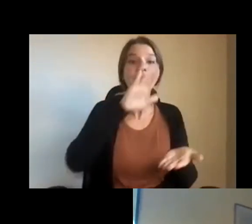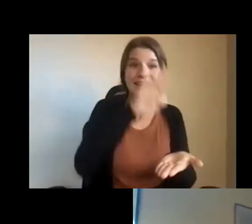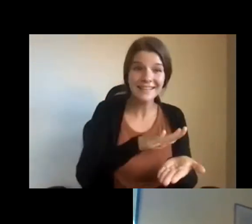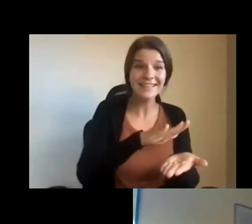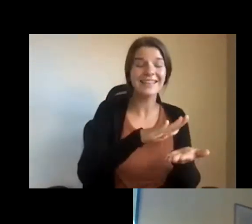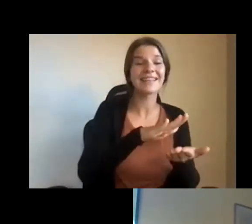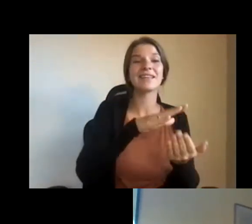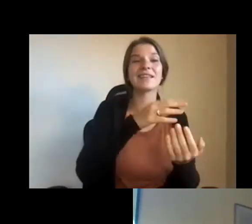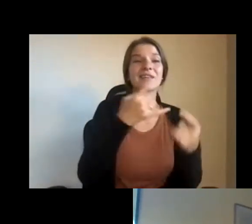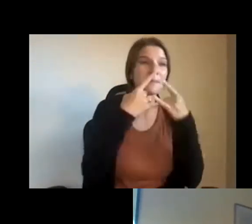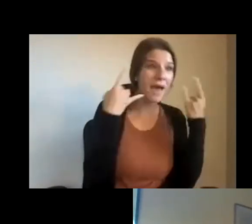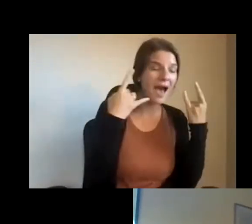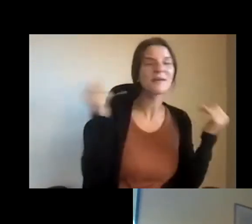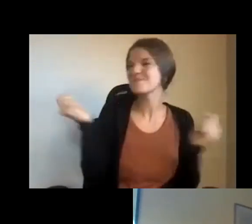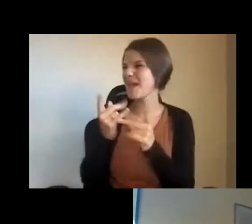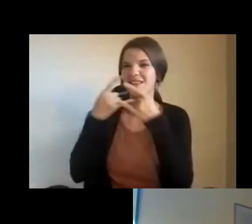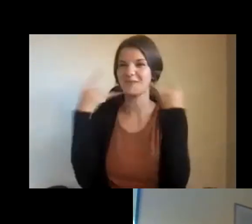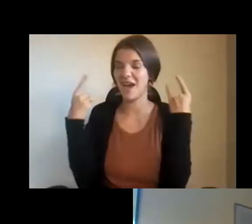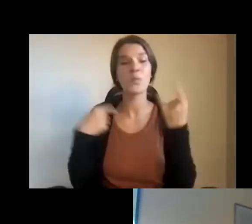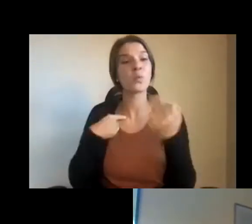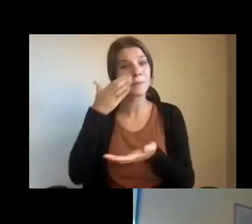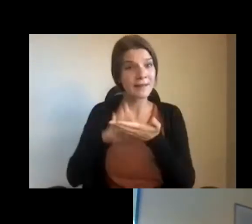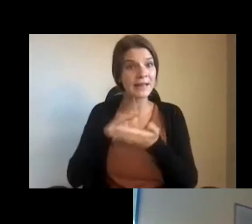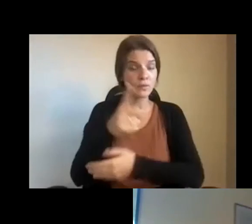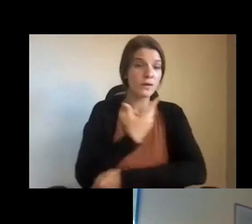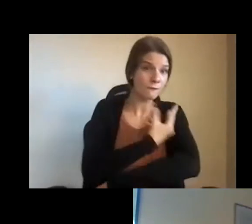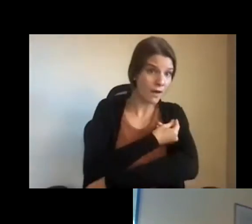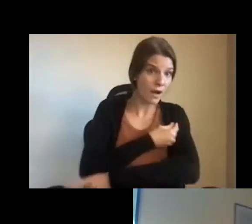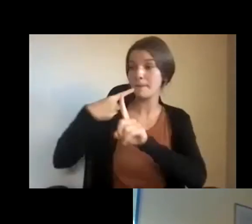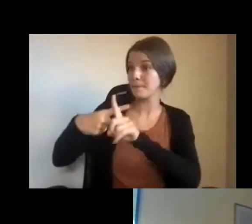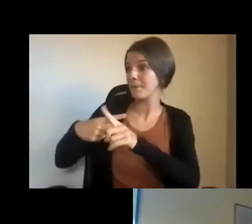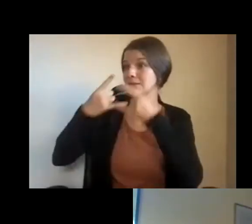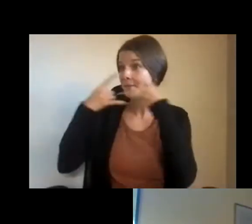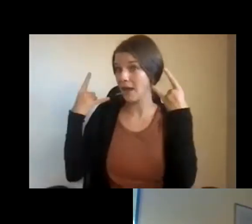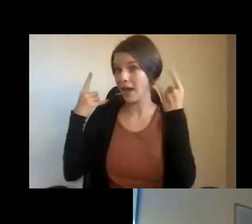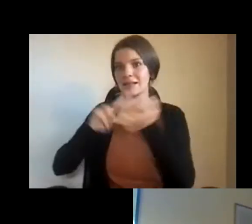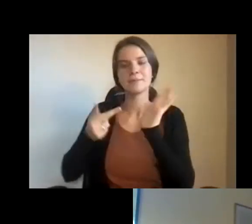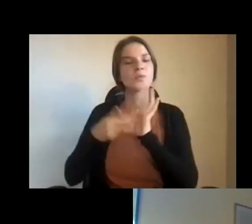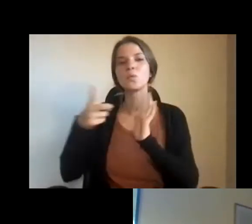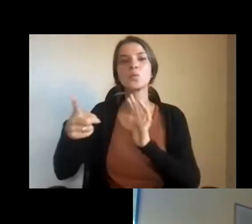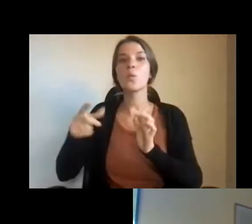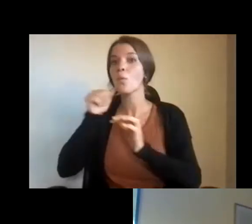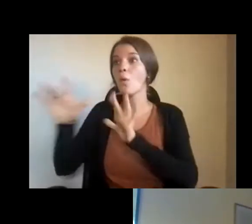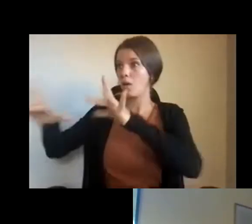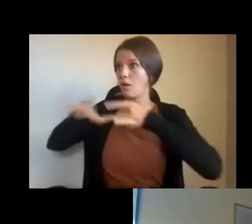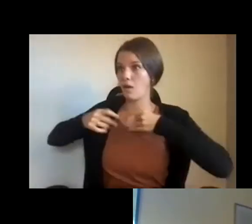we believe that if you're vaccinated and you're wearing a mask that you will not transmit or catch